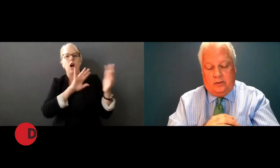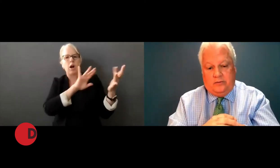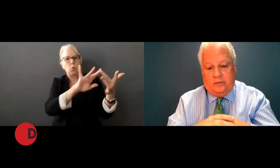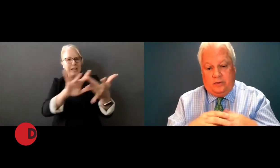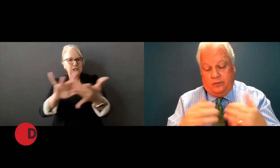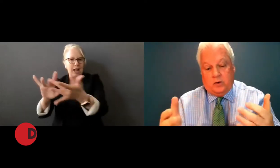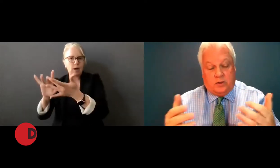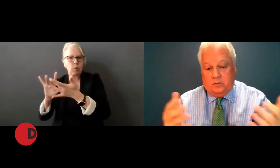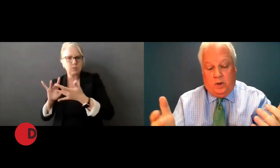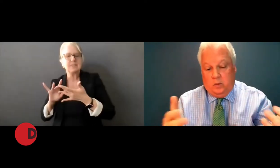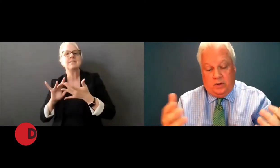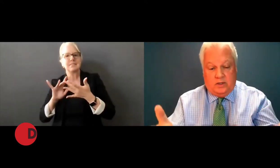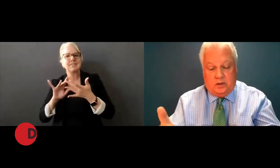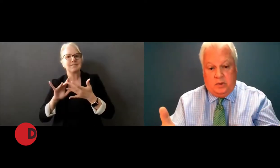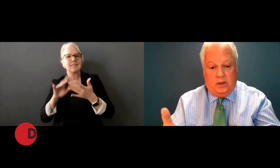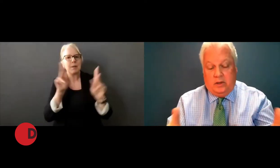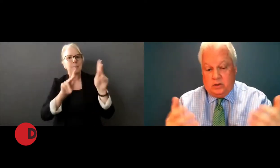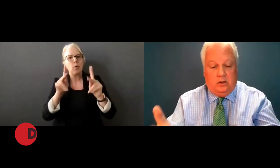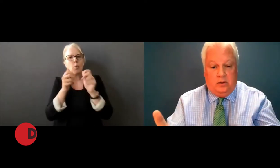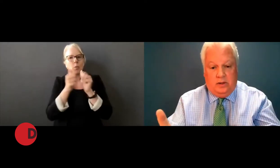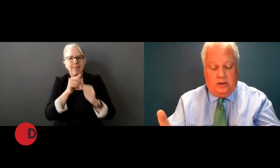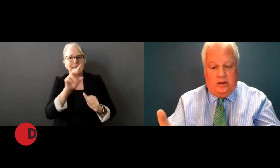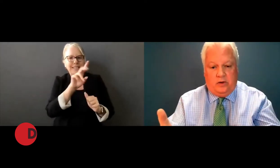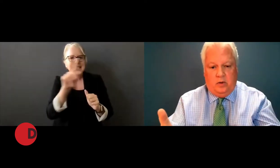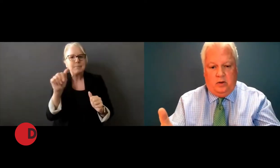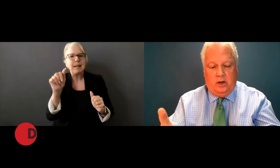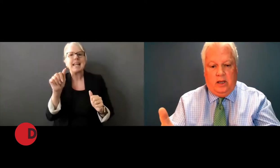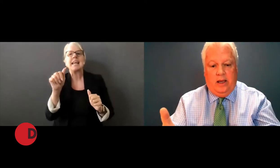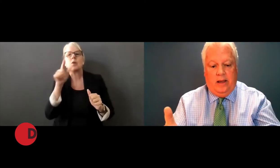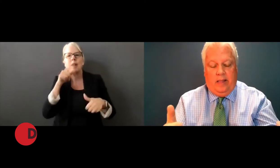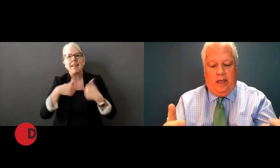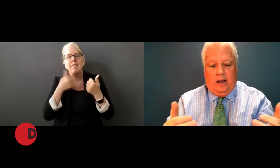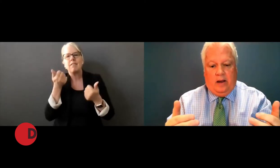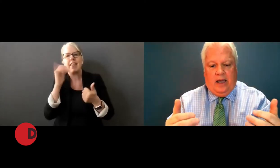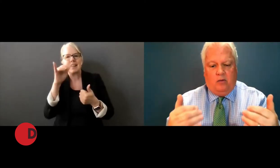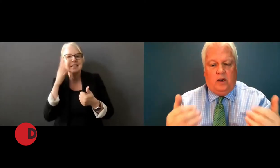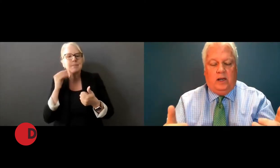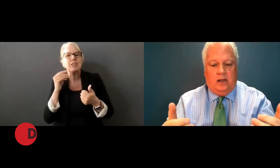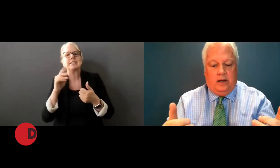outreach to people with disabilities who live with these experiences